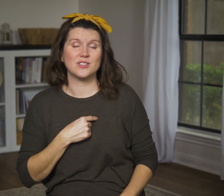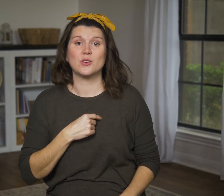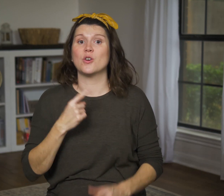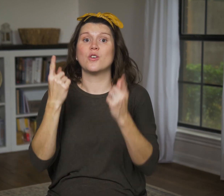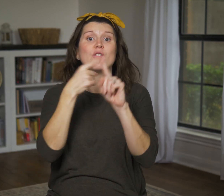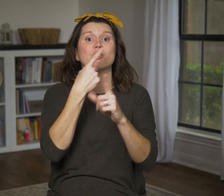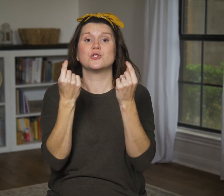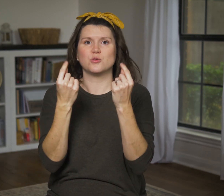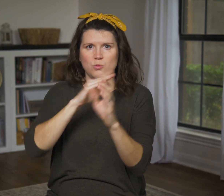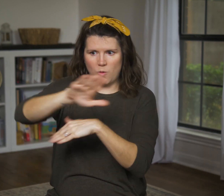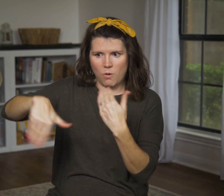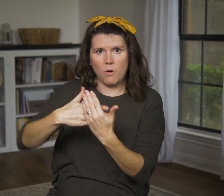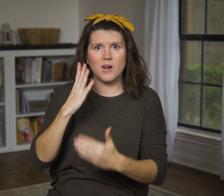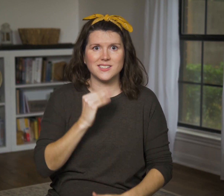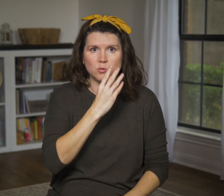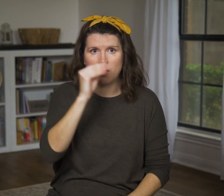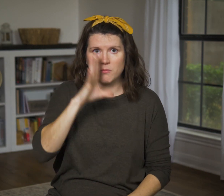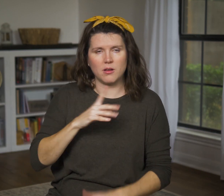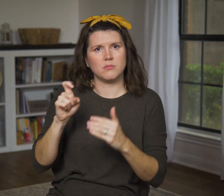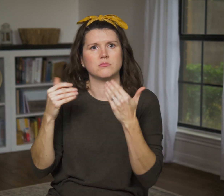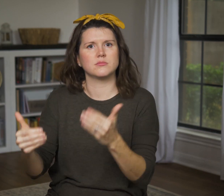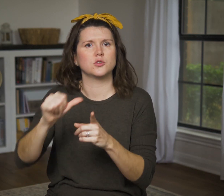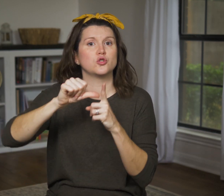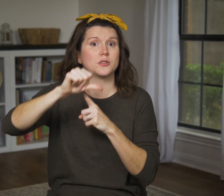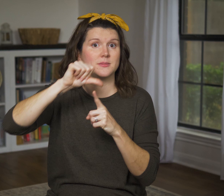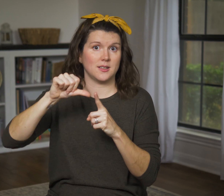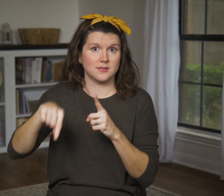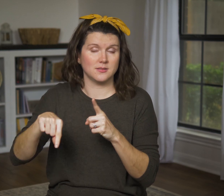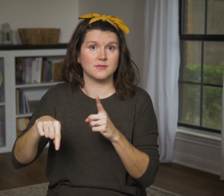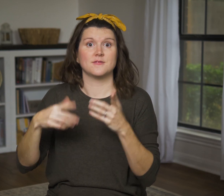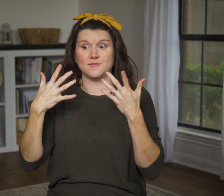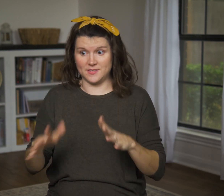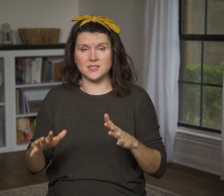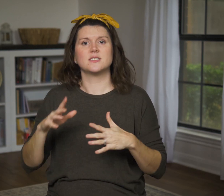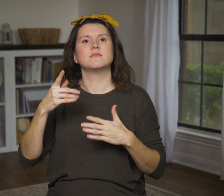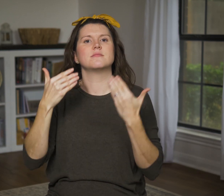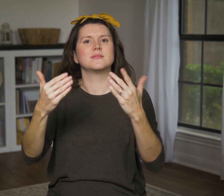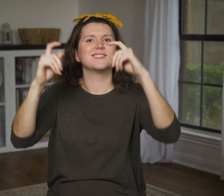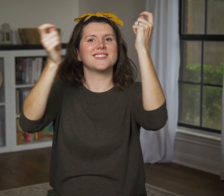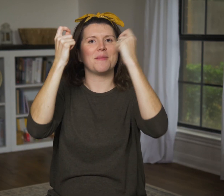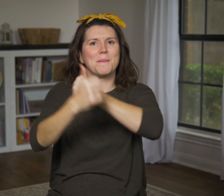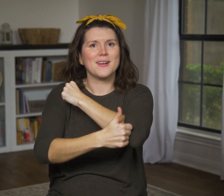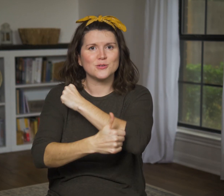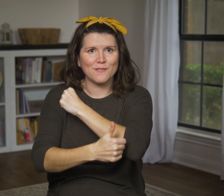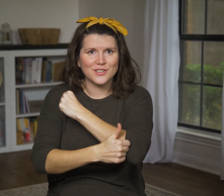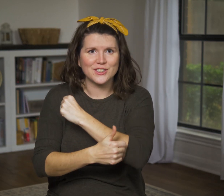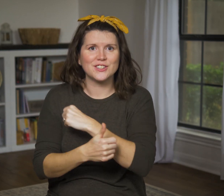First they circumcise all Israelite males, then they celebrate Passover.